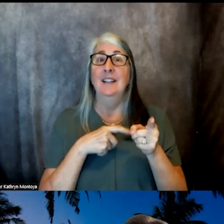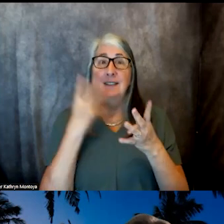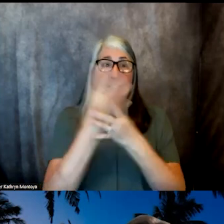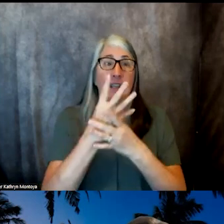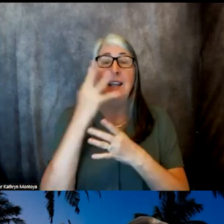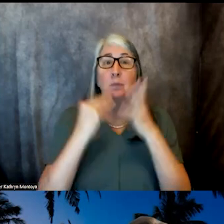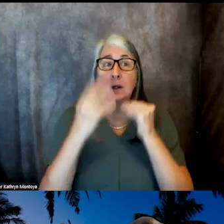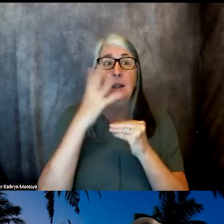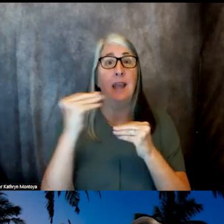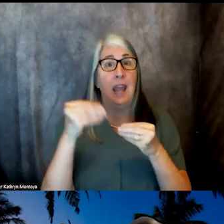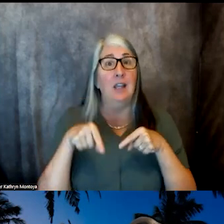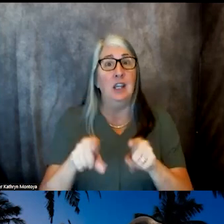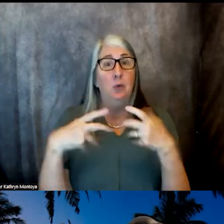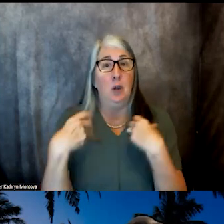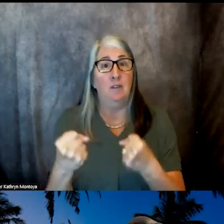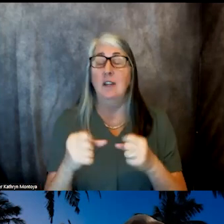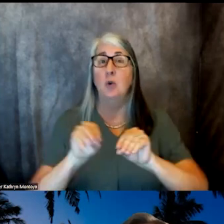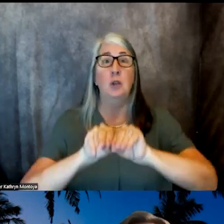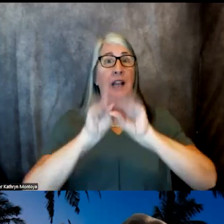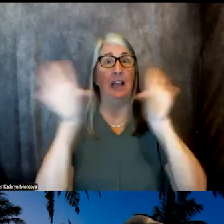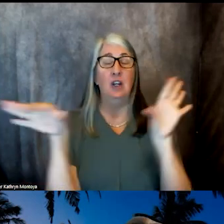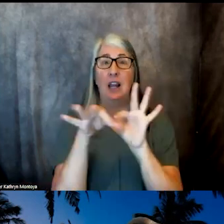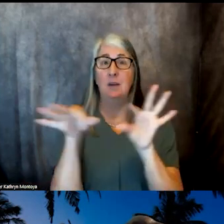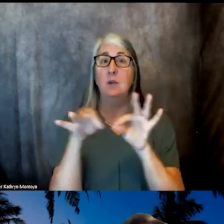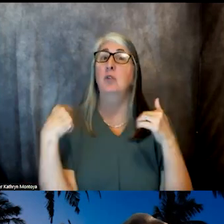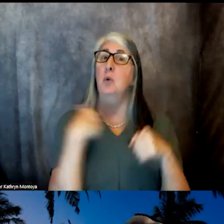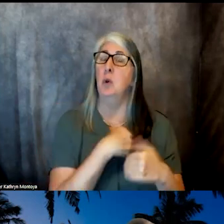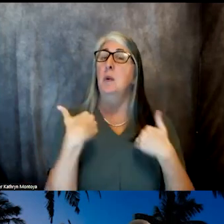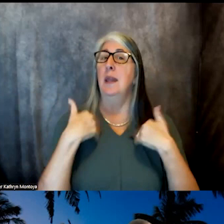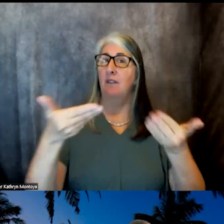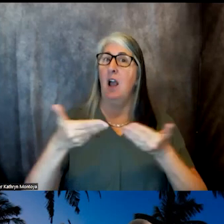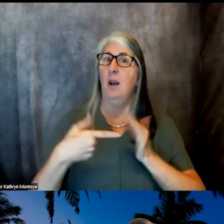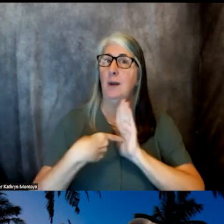LANGUAGE. WE HAVE THIS HIRING MODEL. WE WANT PEERS TO BE INVOLVED IN THE